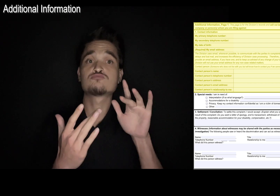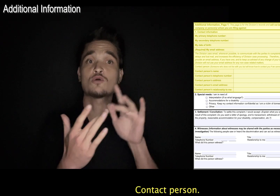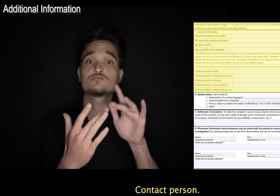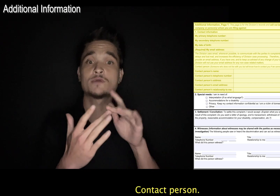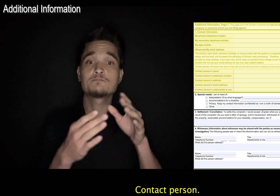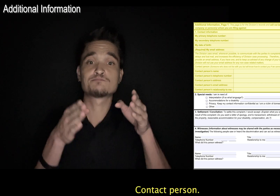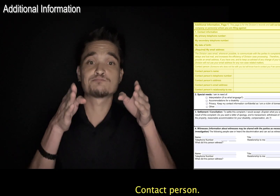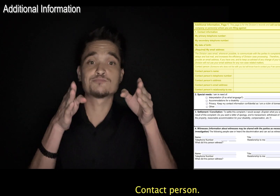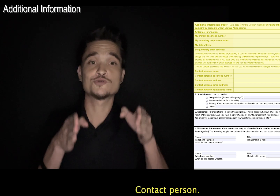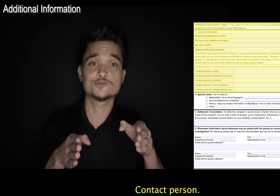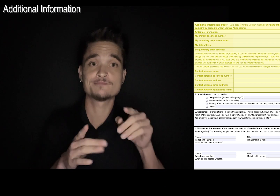Contact person.